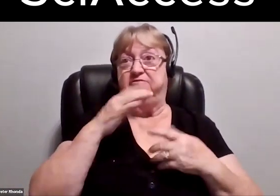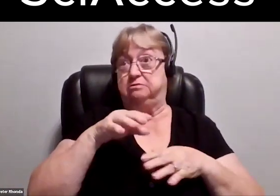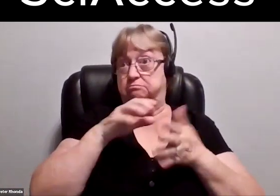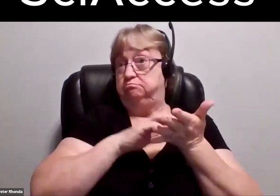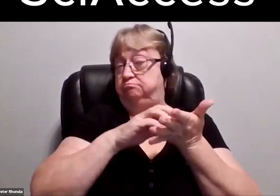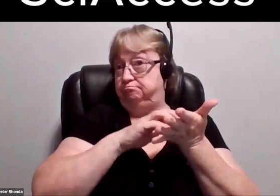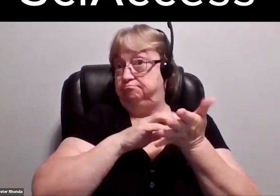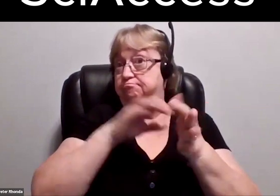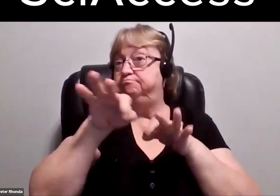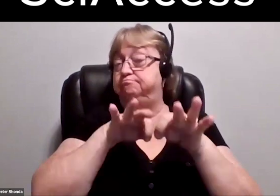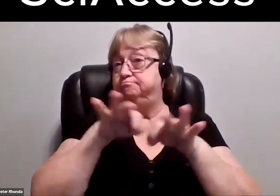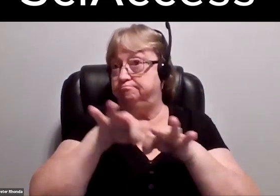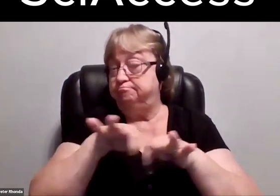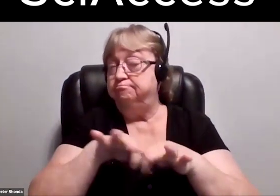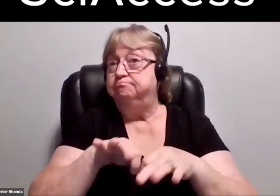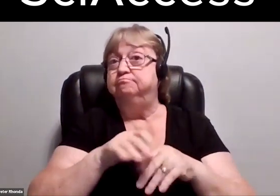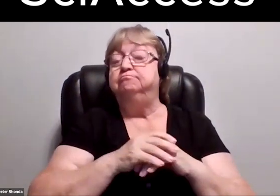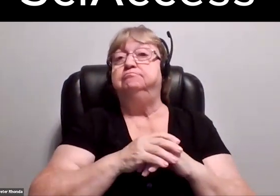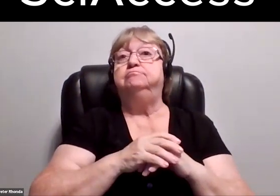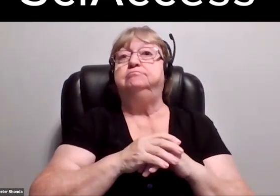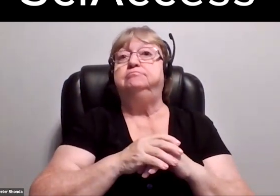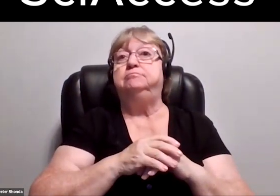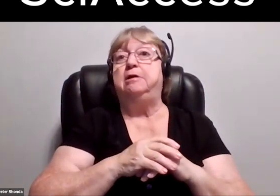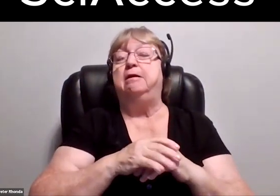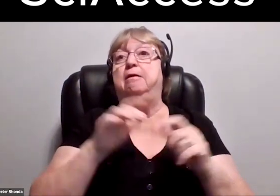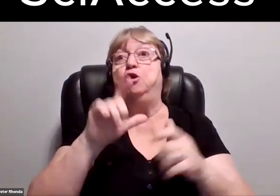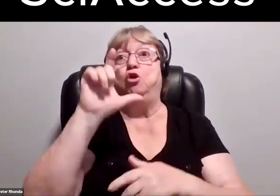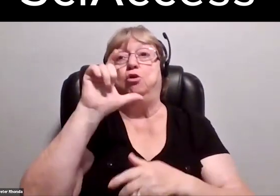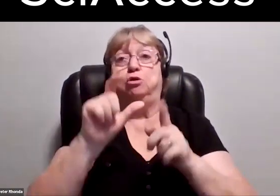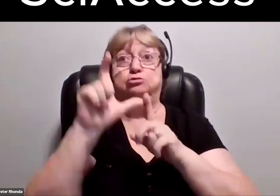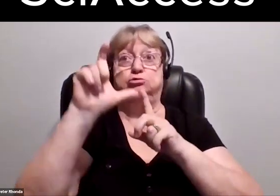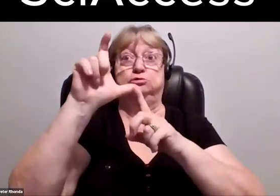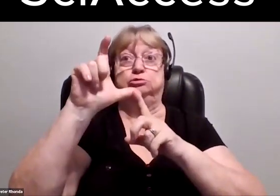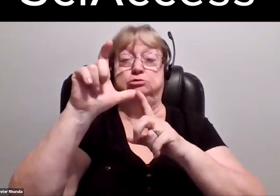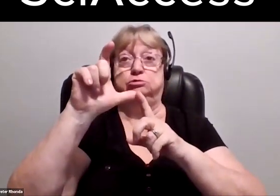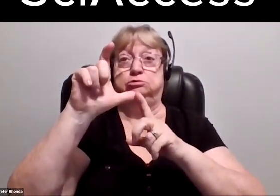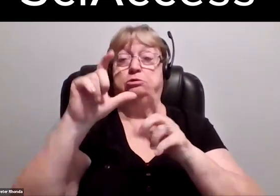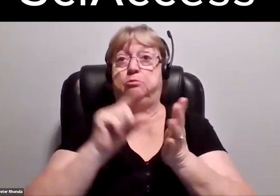as well as large print instructions and also audio instructions,